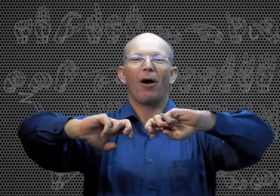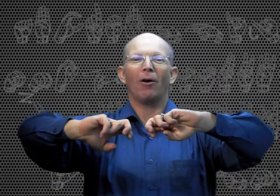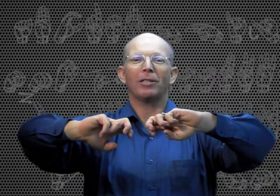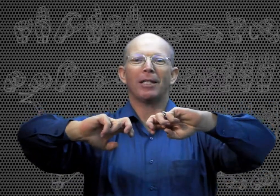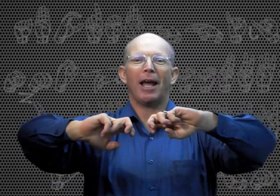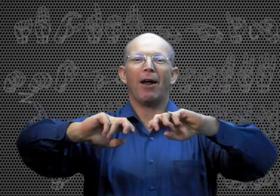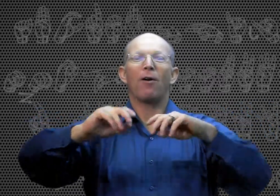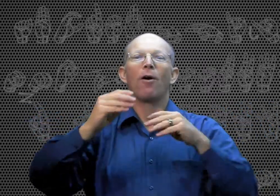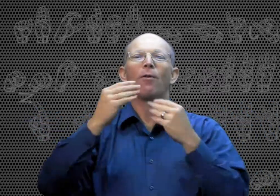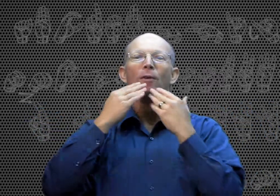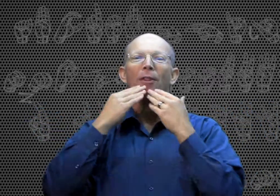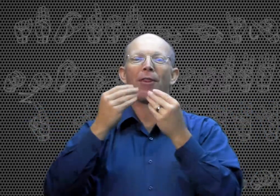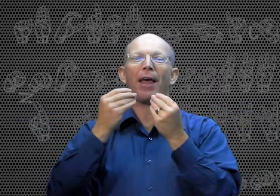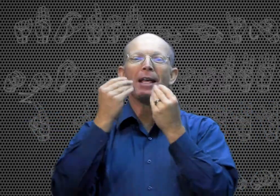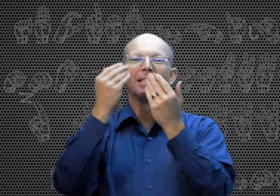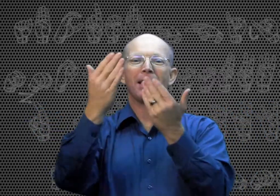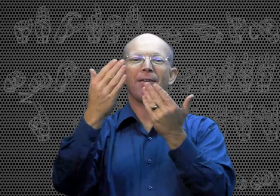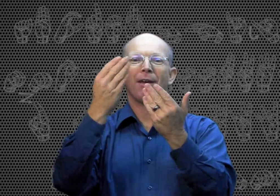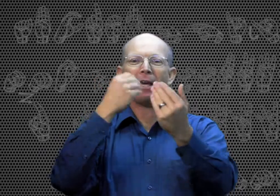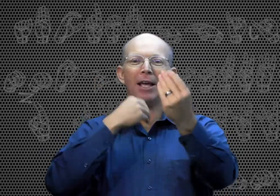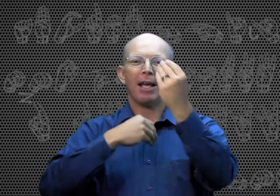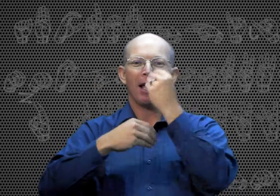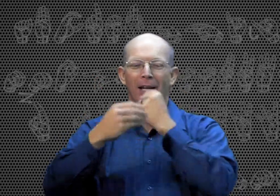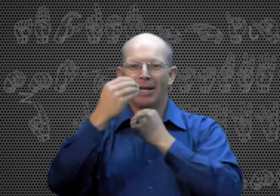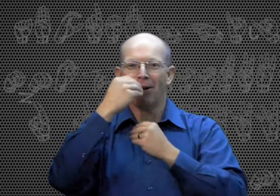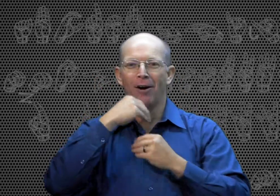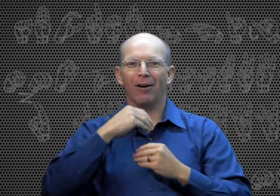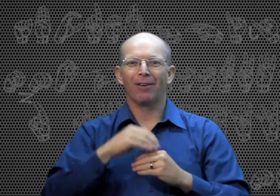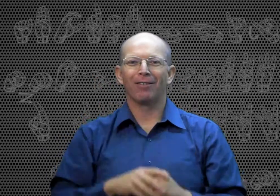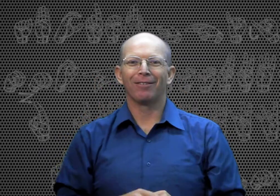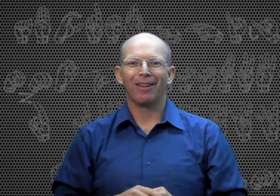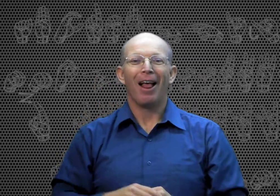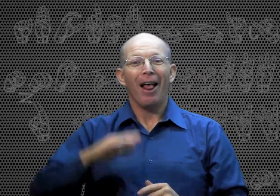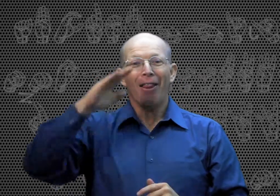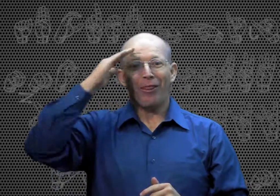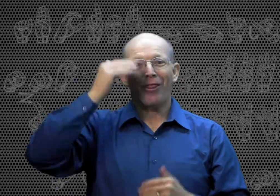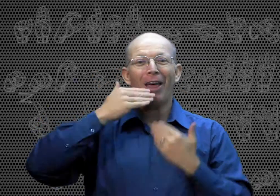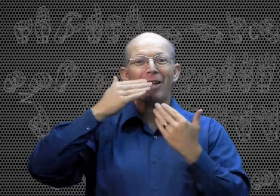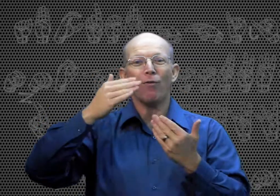All SIT down for THANKSGIVING dinner.